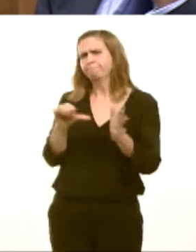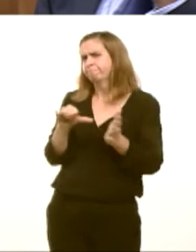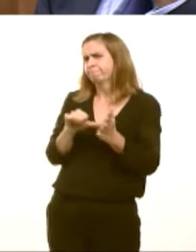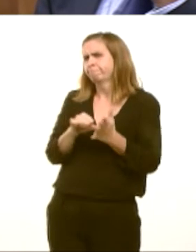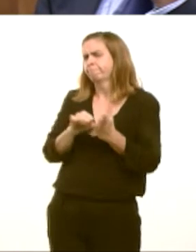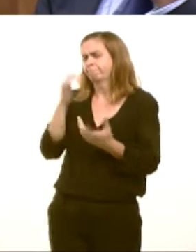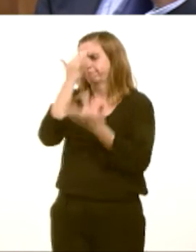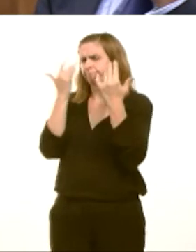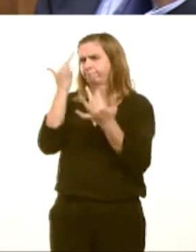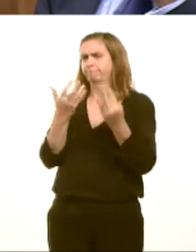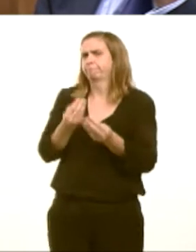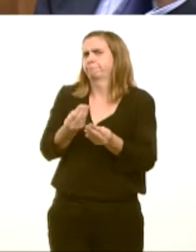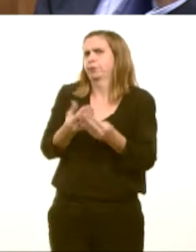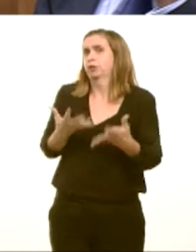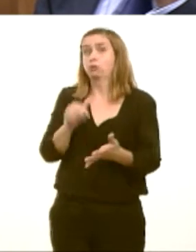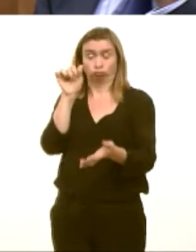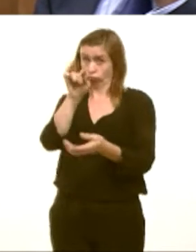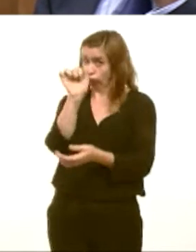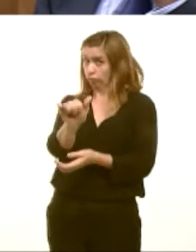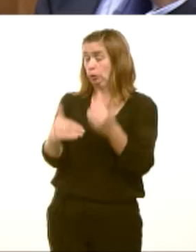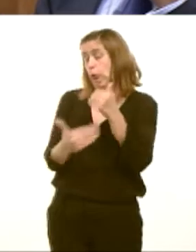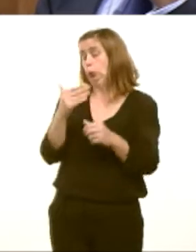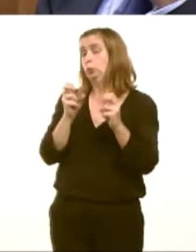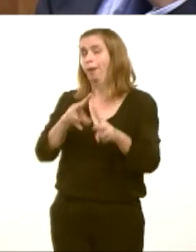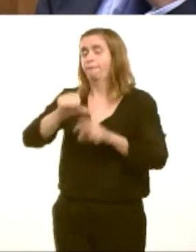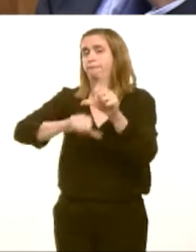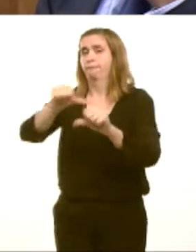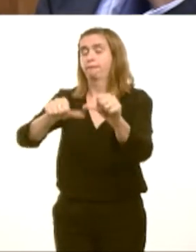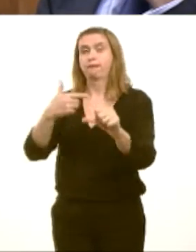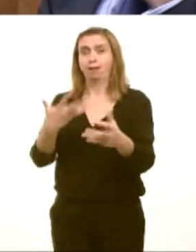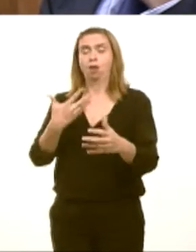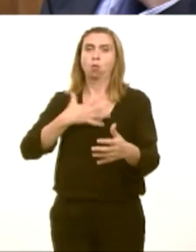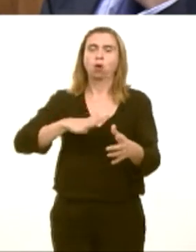It is a new system: thatís right. Weíre moving, of course, to an area-based payments system.